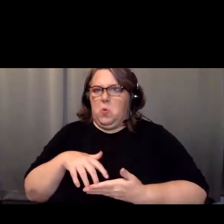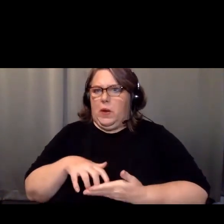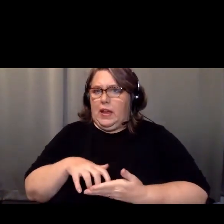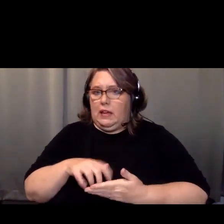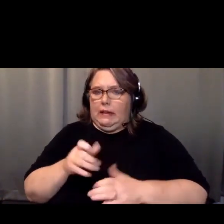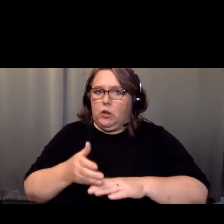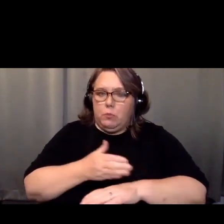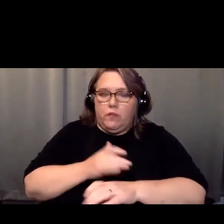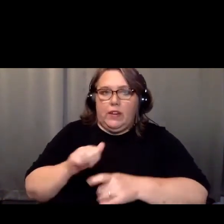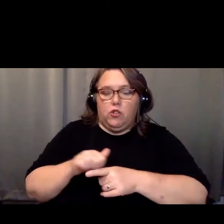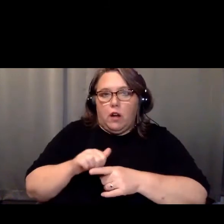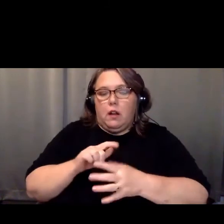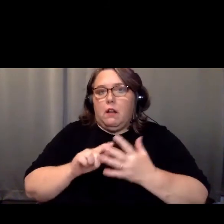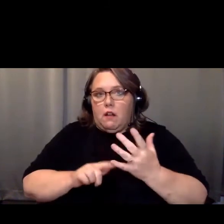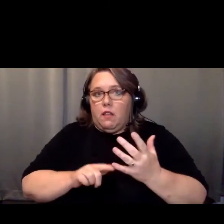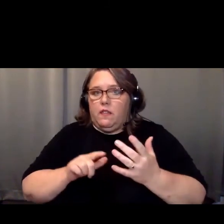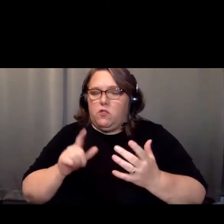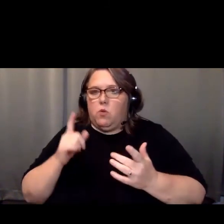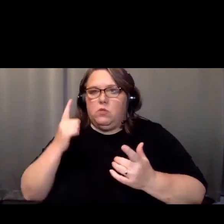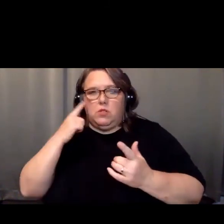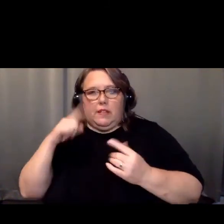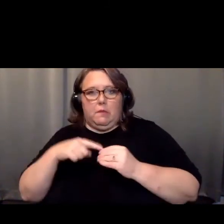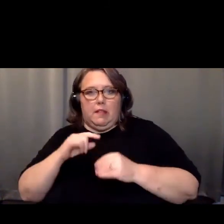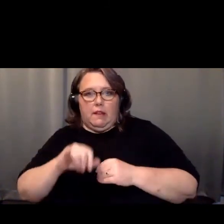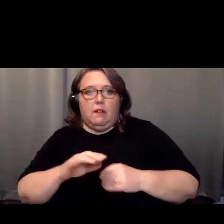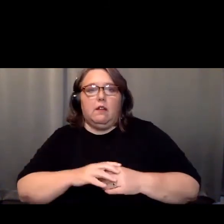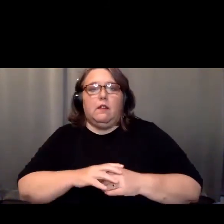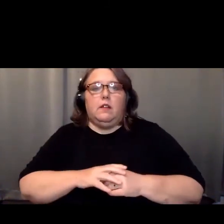So, they're supposed to be taking that into account. They're also supposed to be taking into account